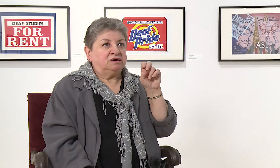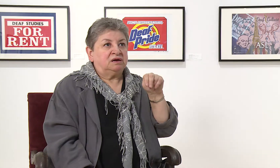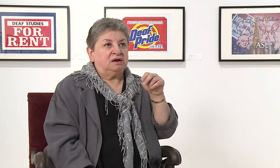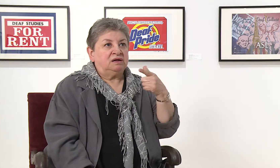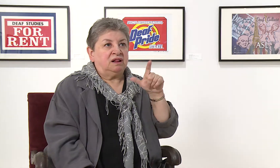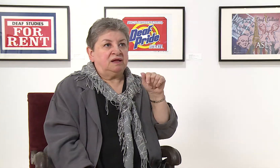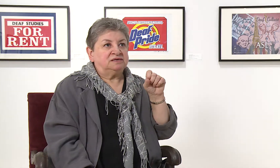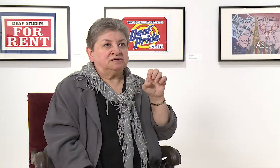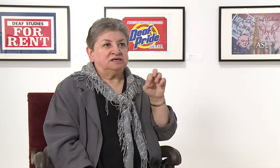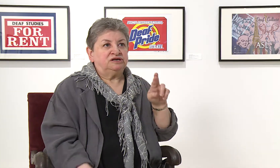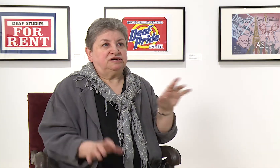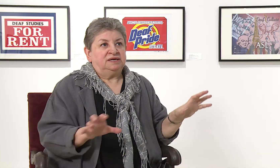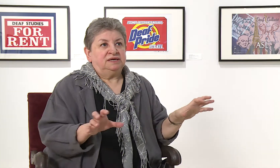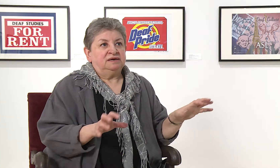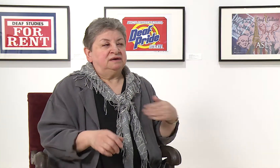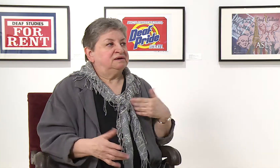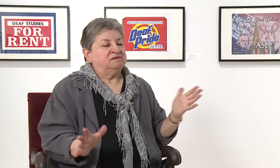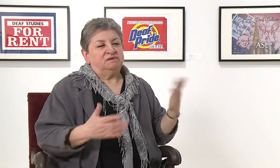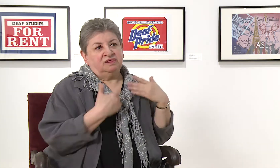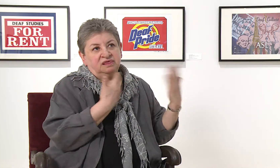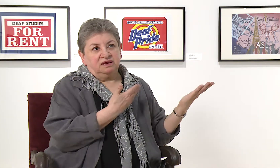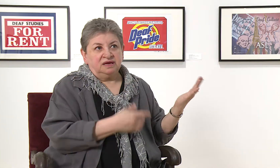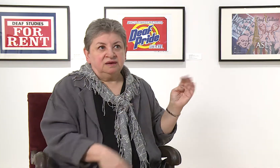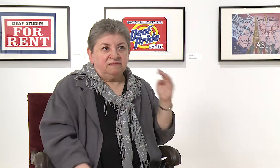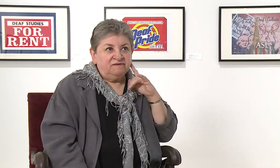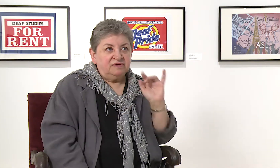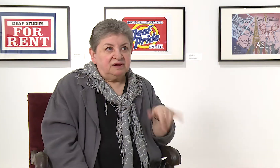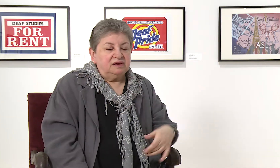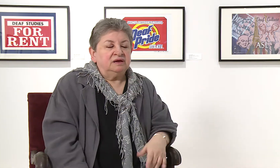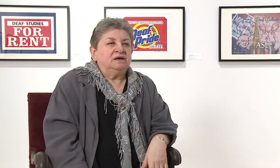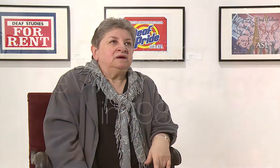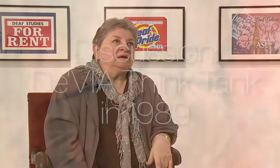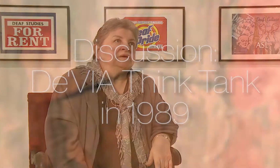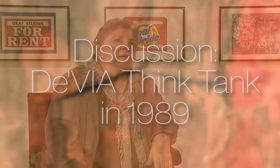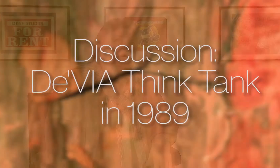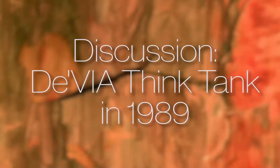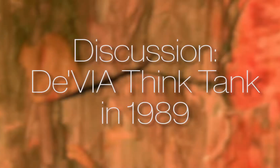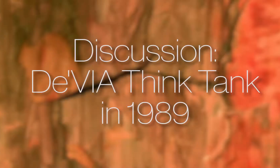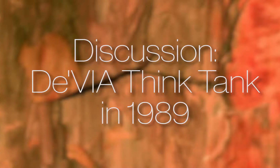in an exhibition, I knew that I could do the same, and I thank him for that moment.